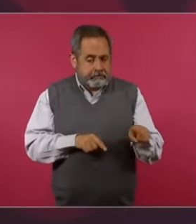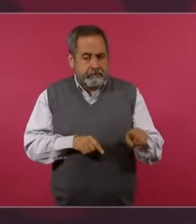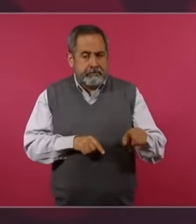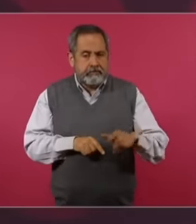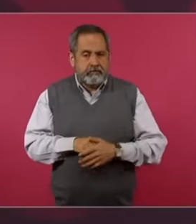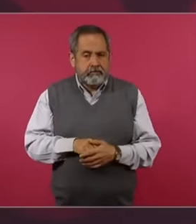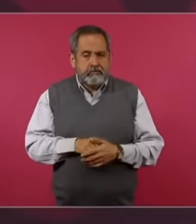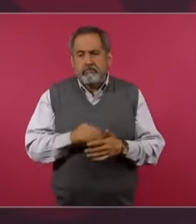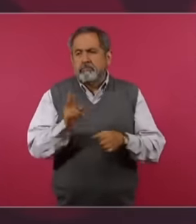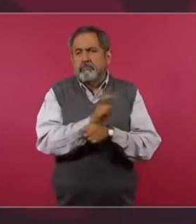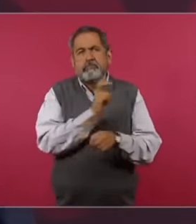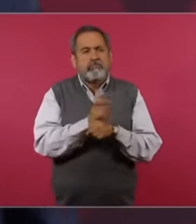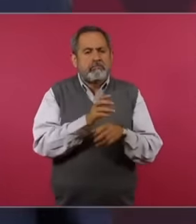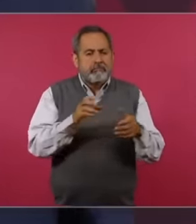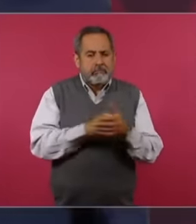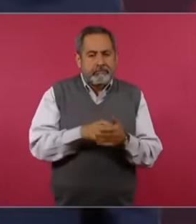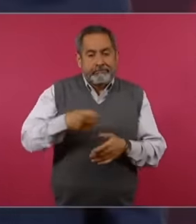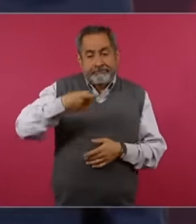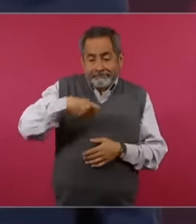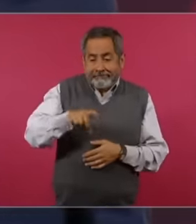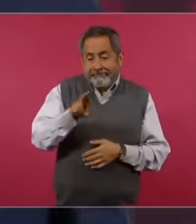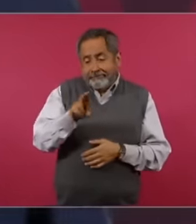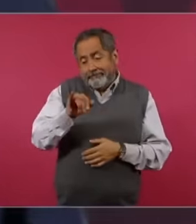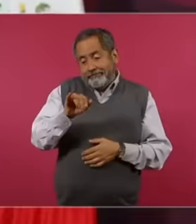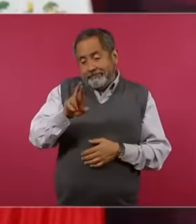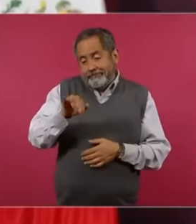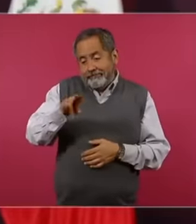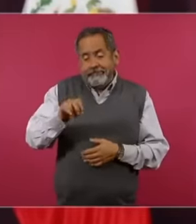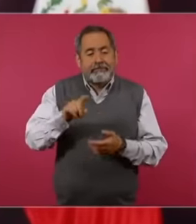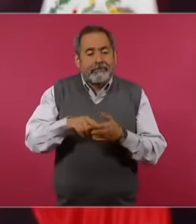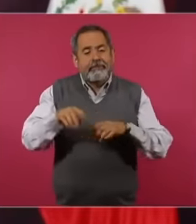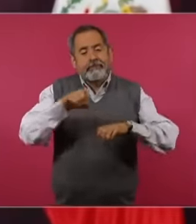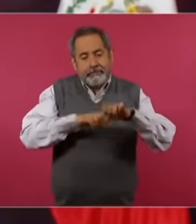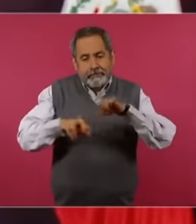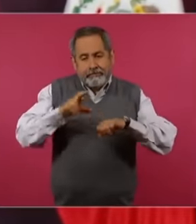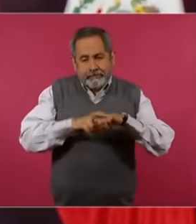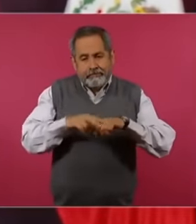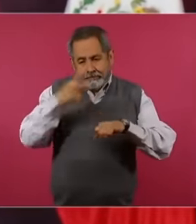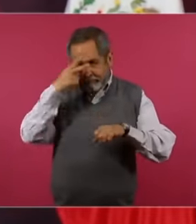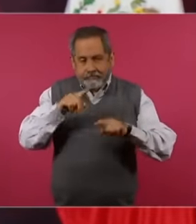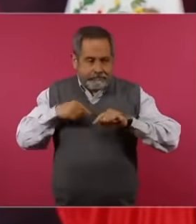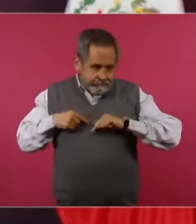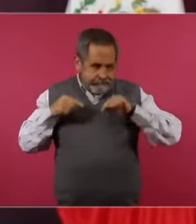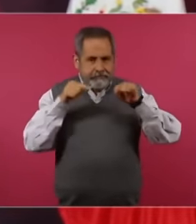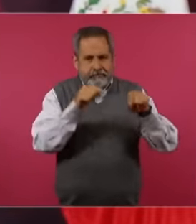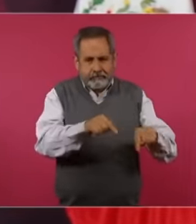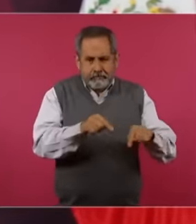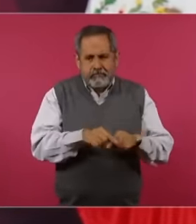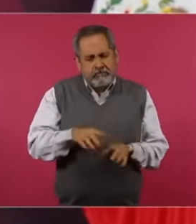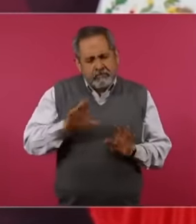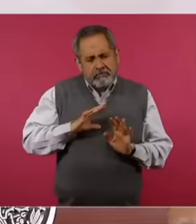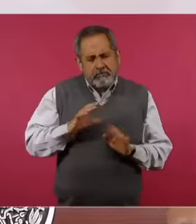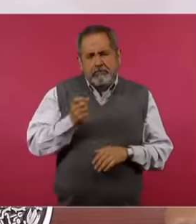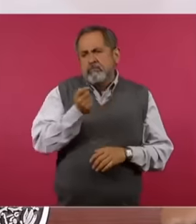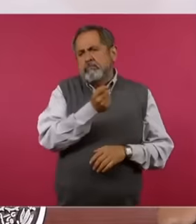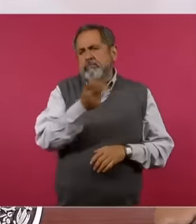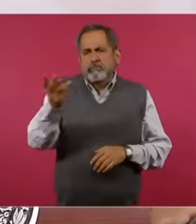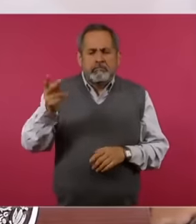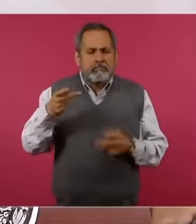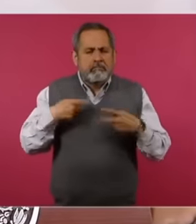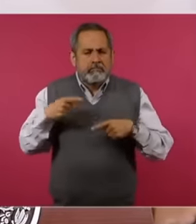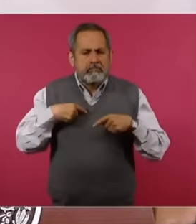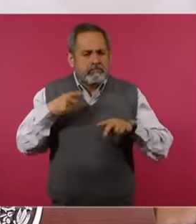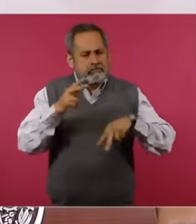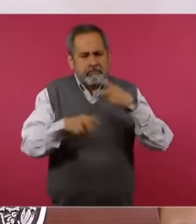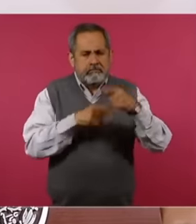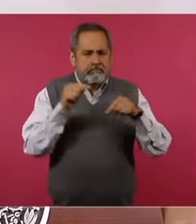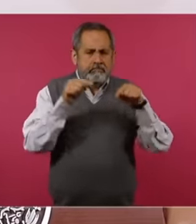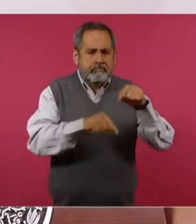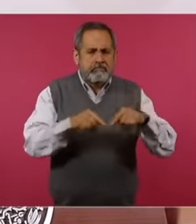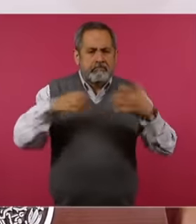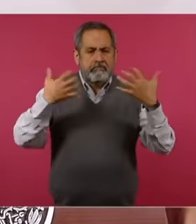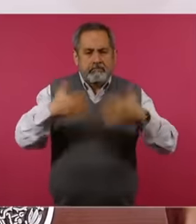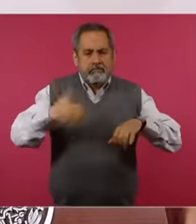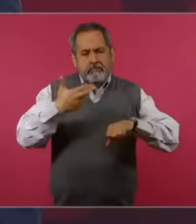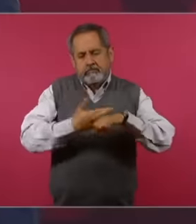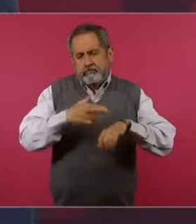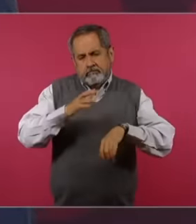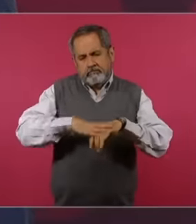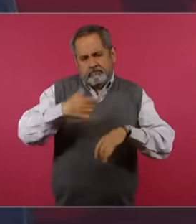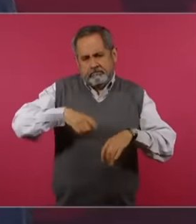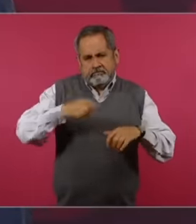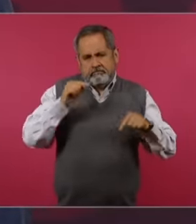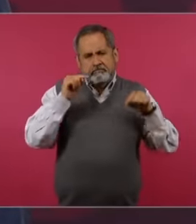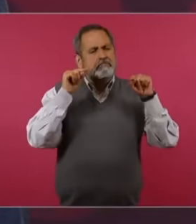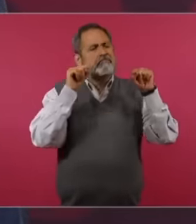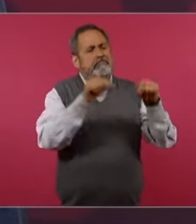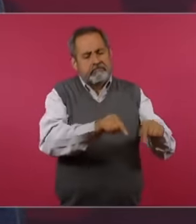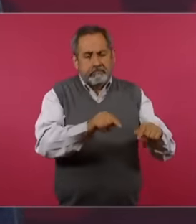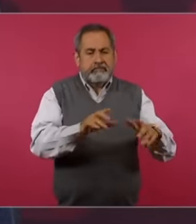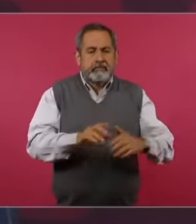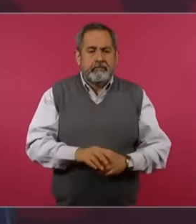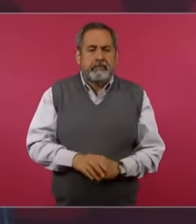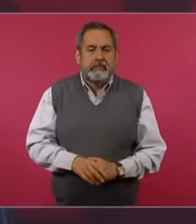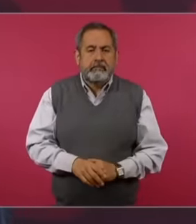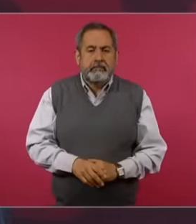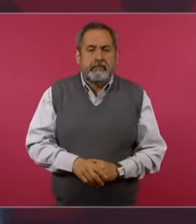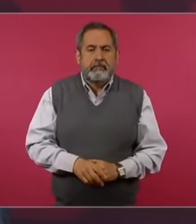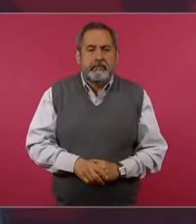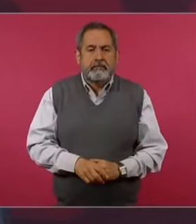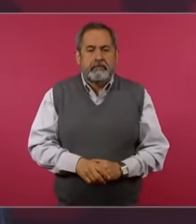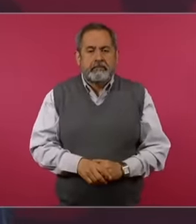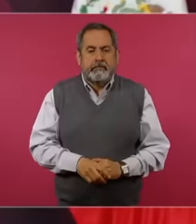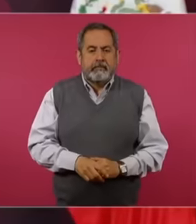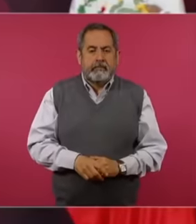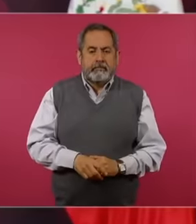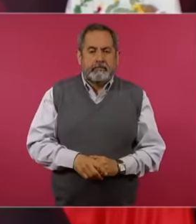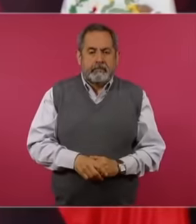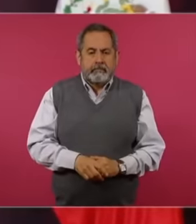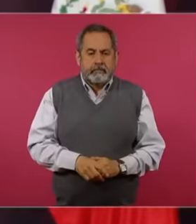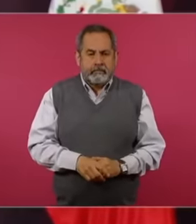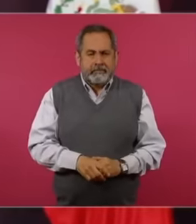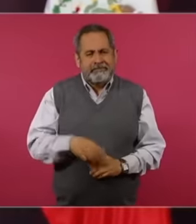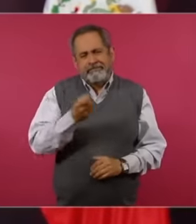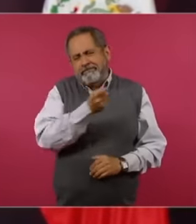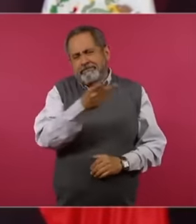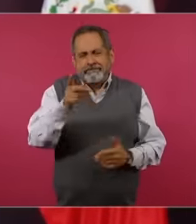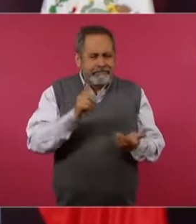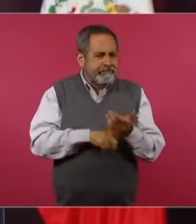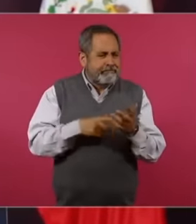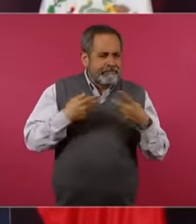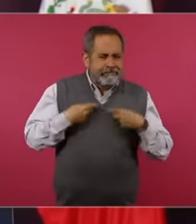invited Quirino as ambassador of Mexico and other businessmen and this